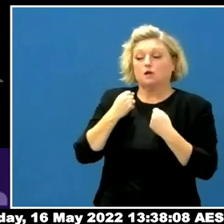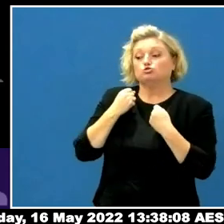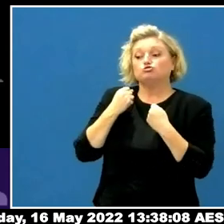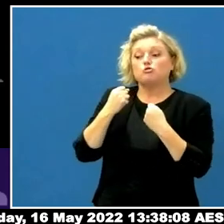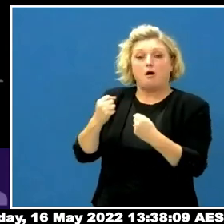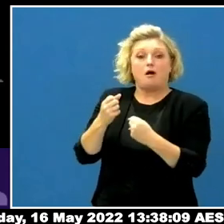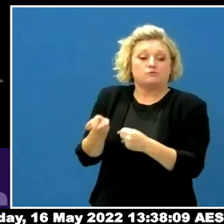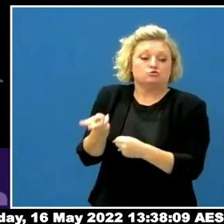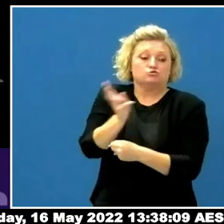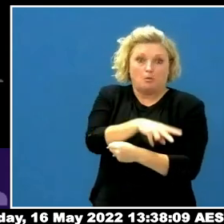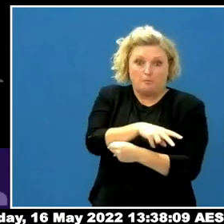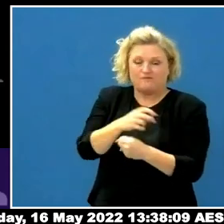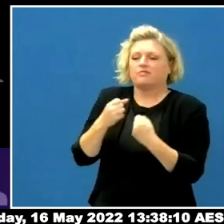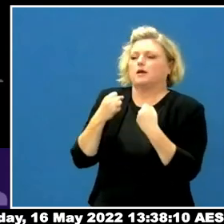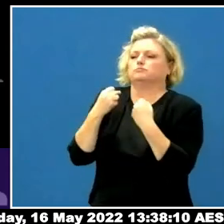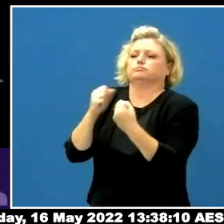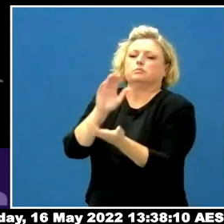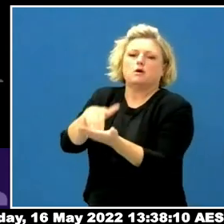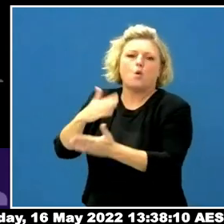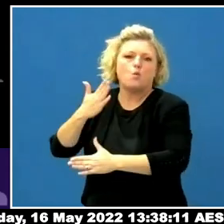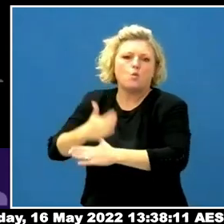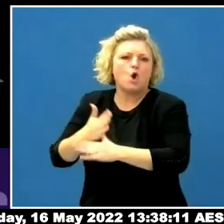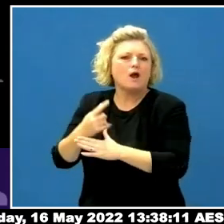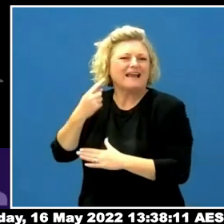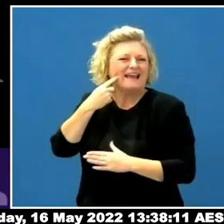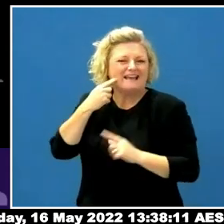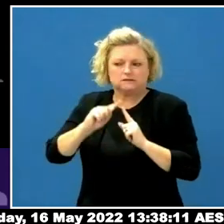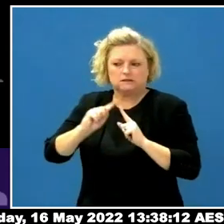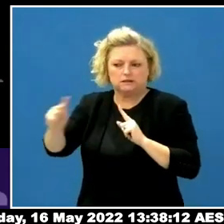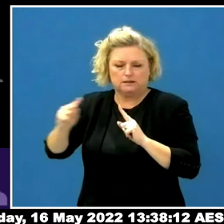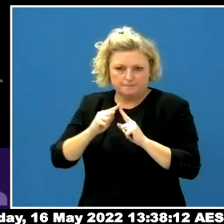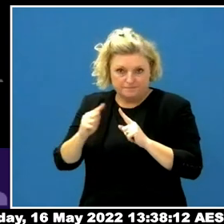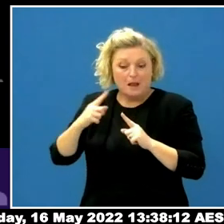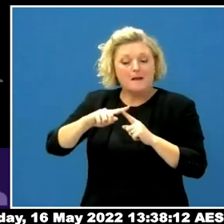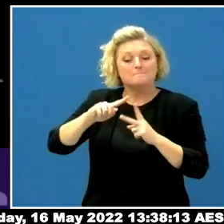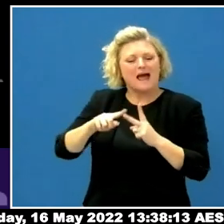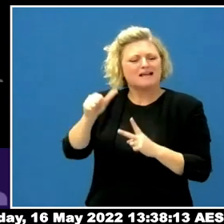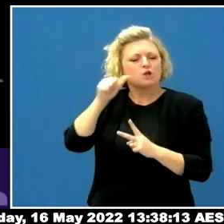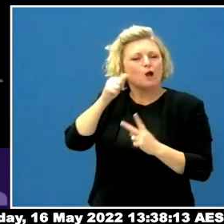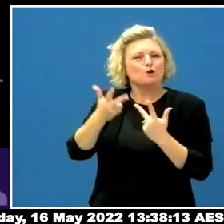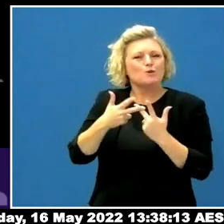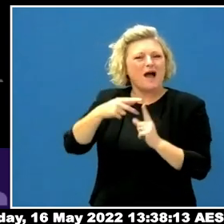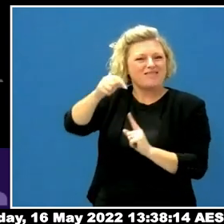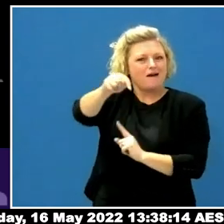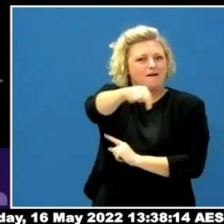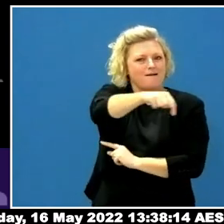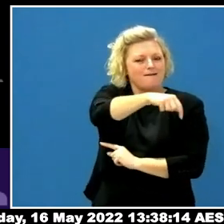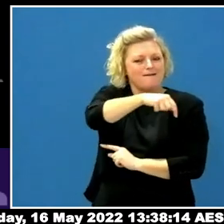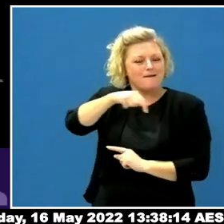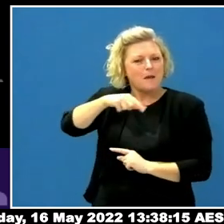because they were ex-students or ex-school friends of my son's.